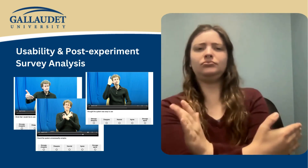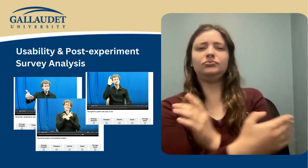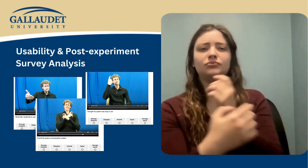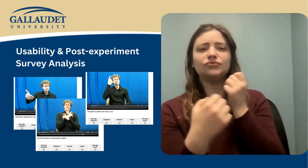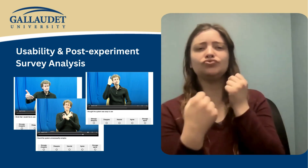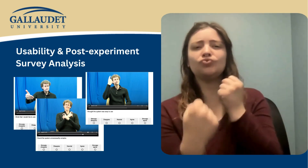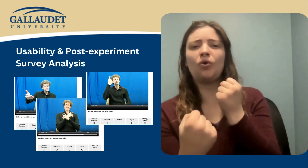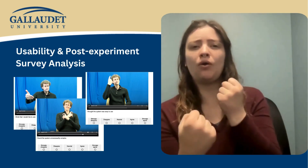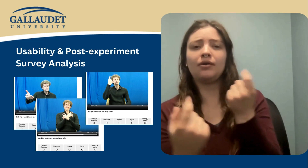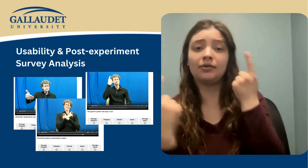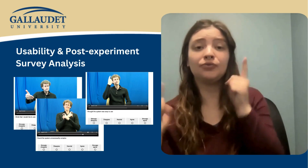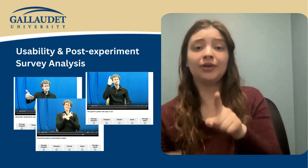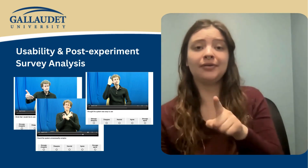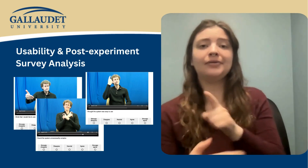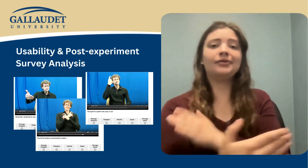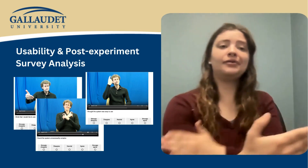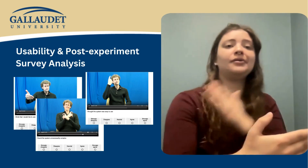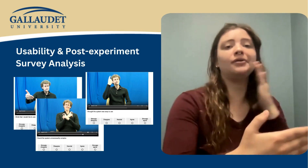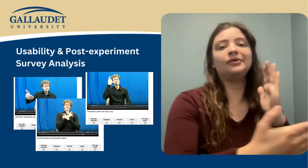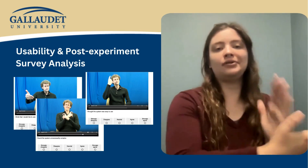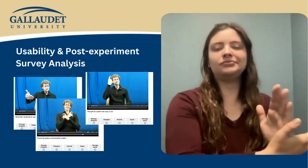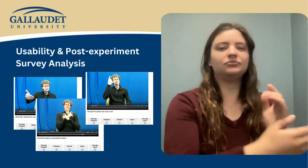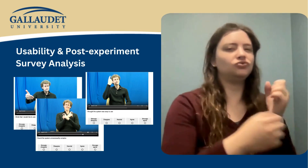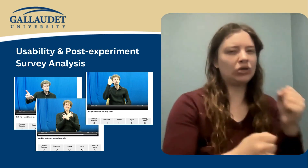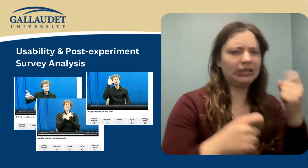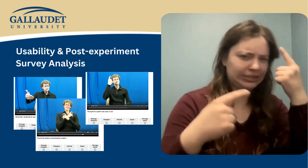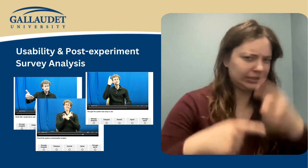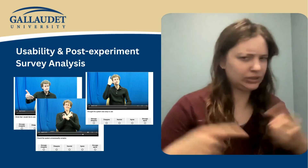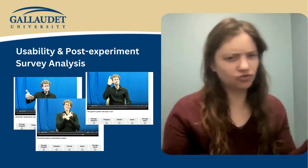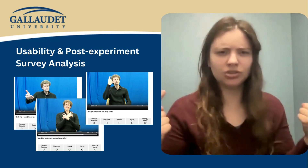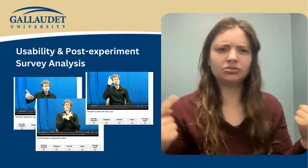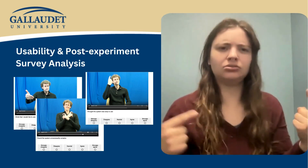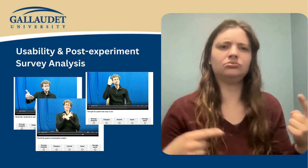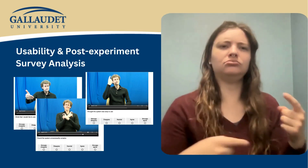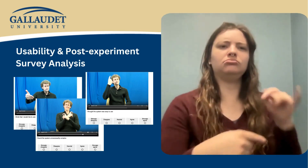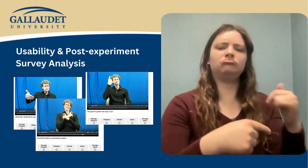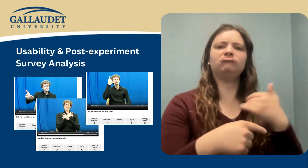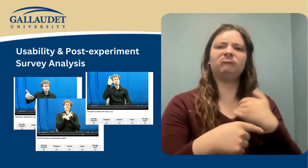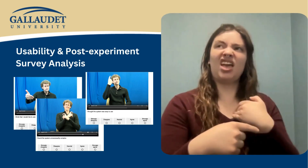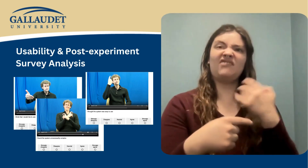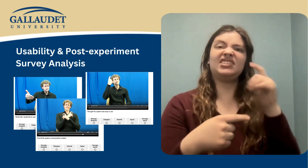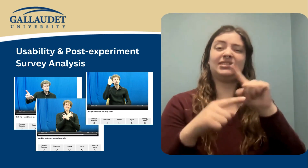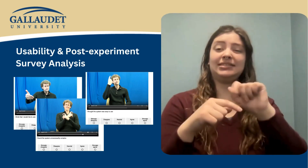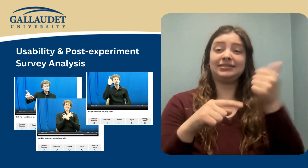from strongly agree to strongly disagree, across ten questions and generates an aggregate score